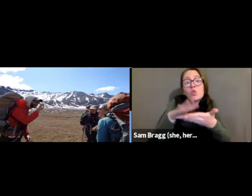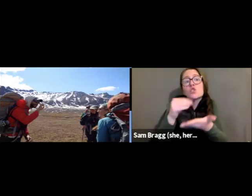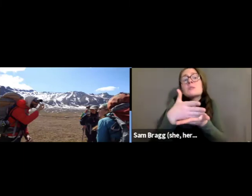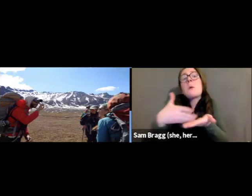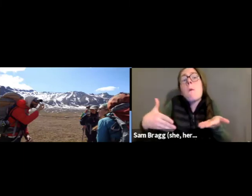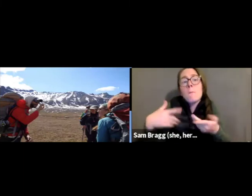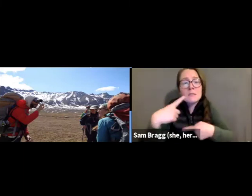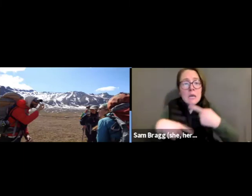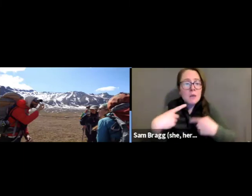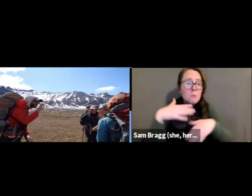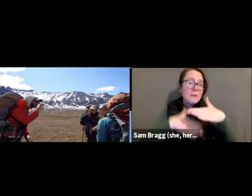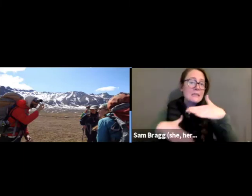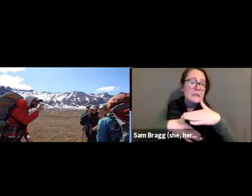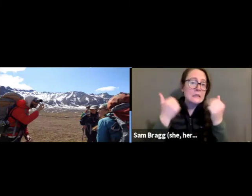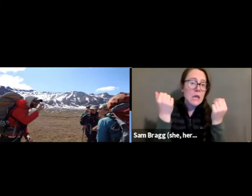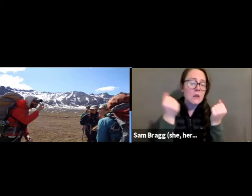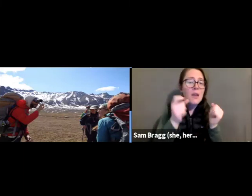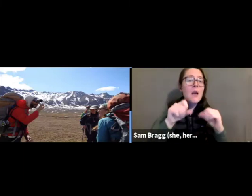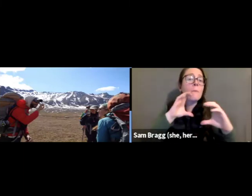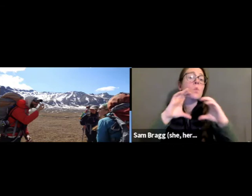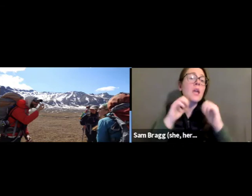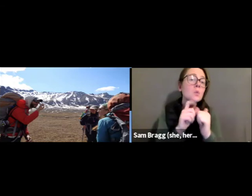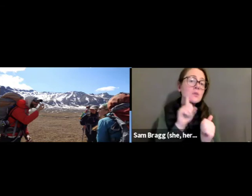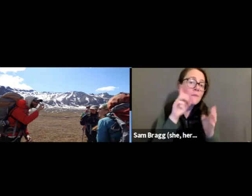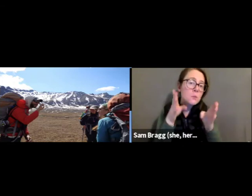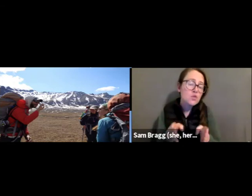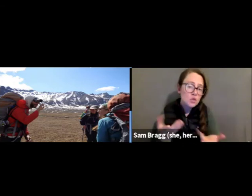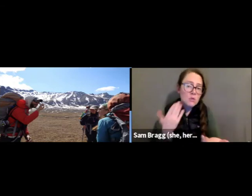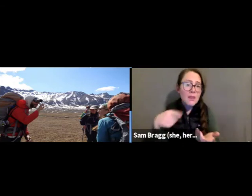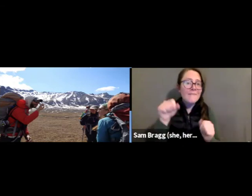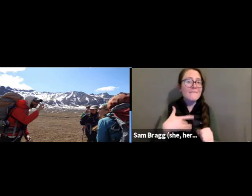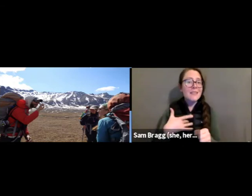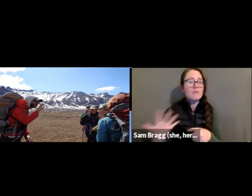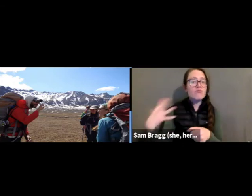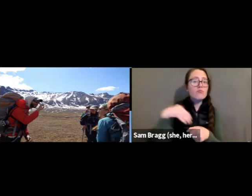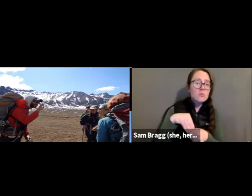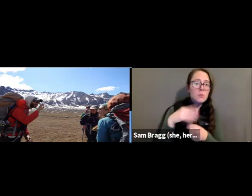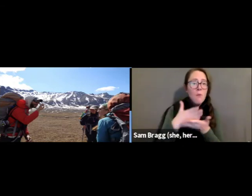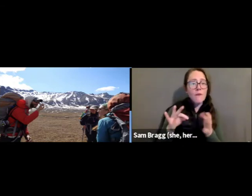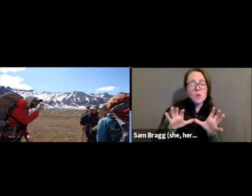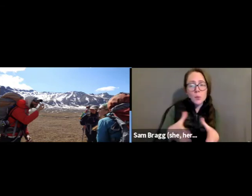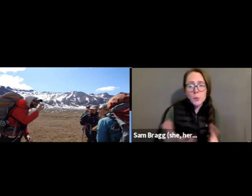that that concept and maybe some signs just some basic signs to communicate those really will help